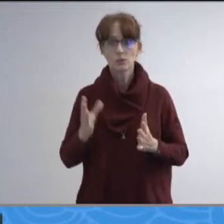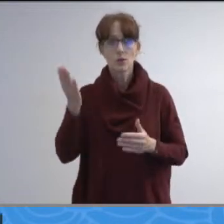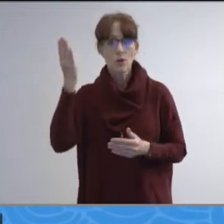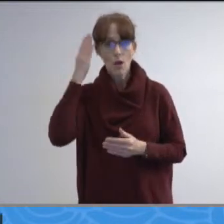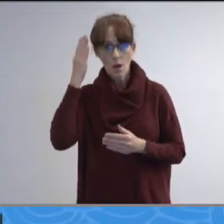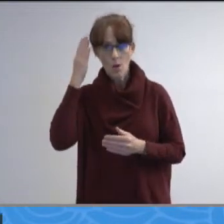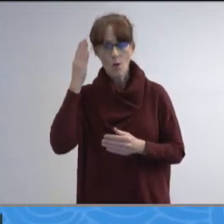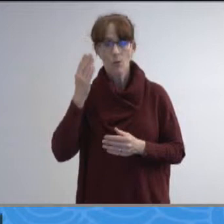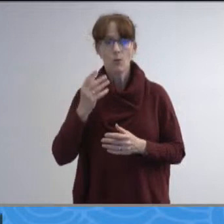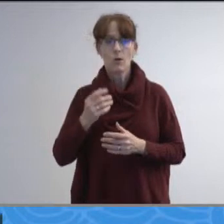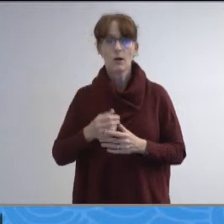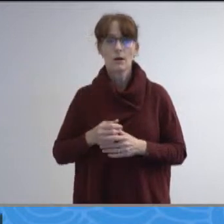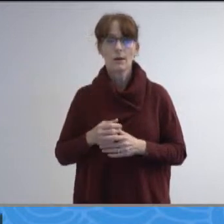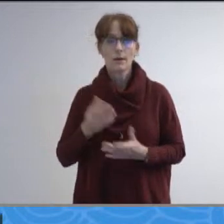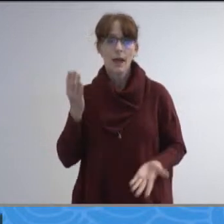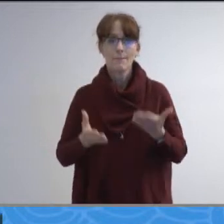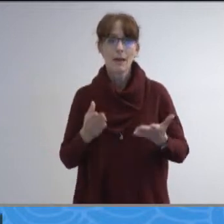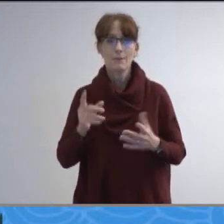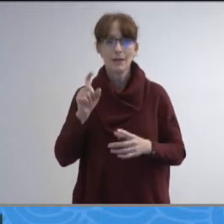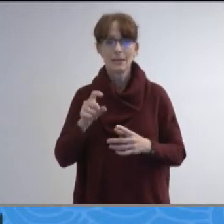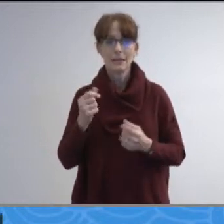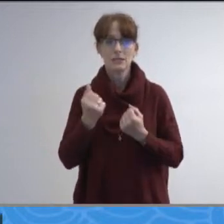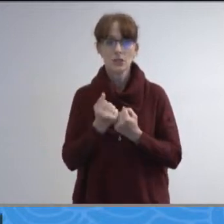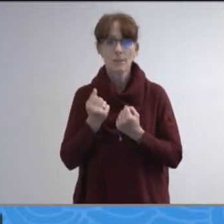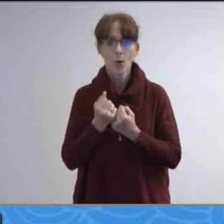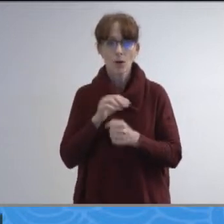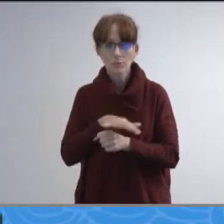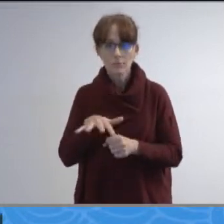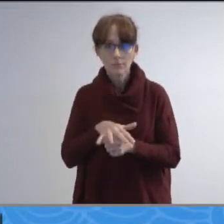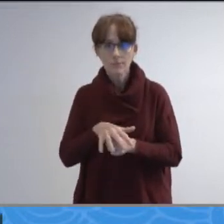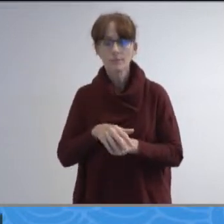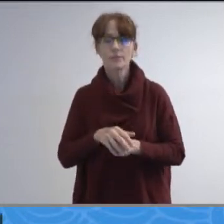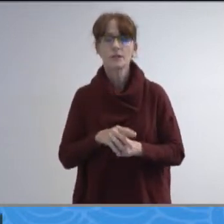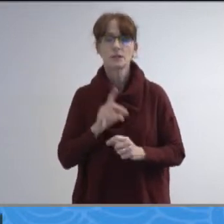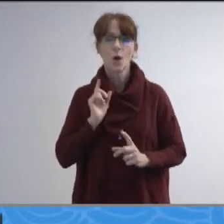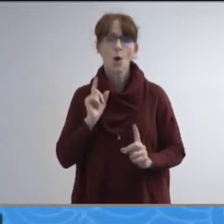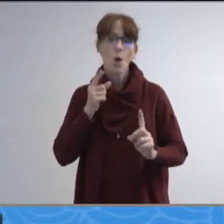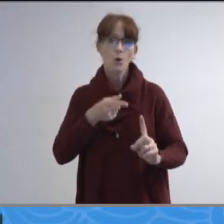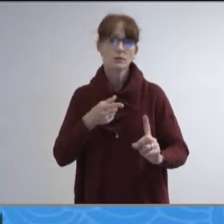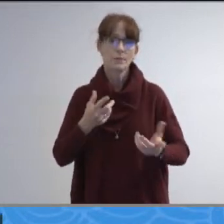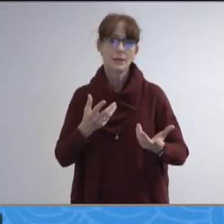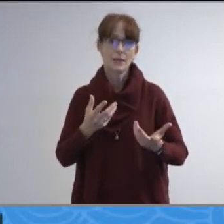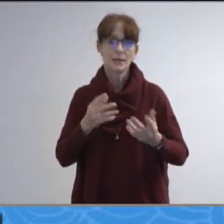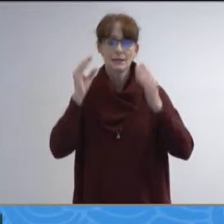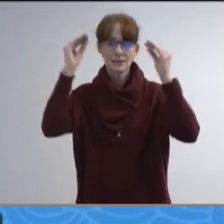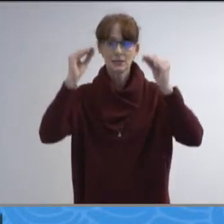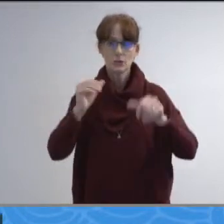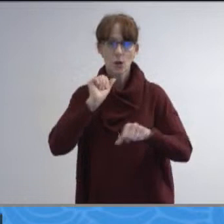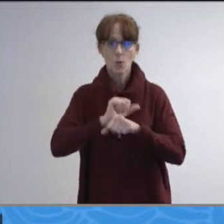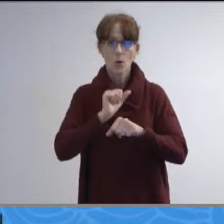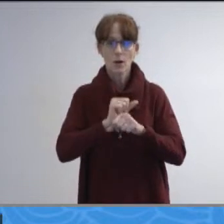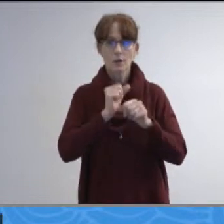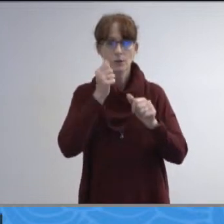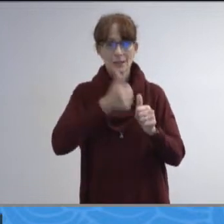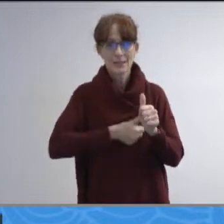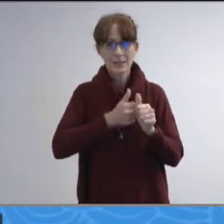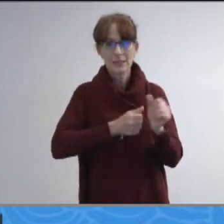and what they might need some additional support in so that ultimately the teachers can work with each individual student